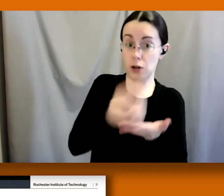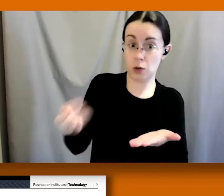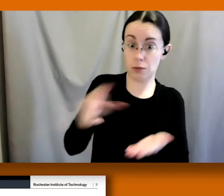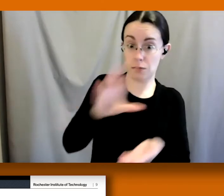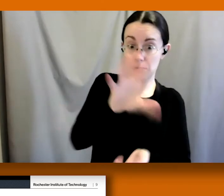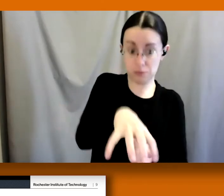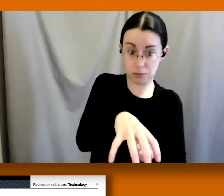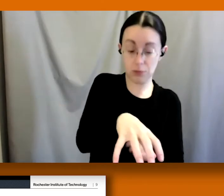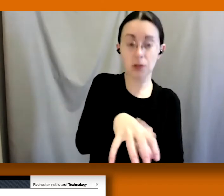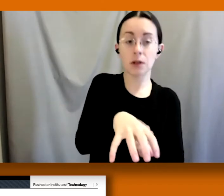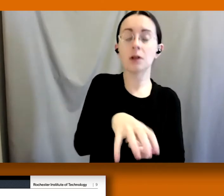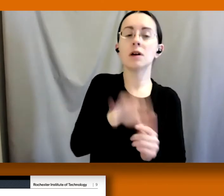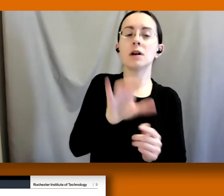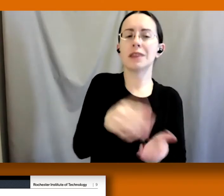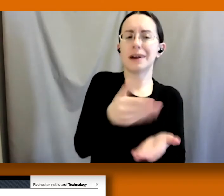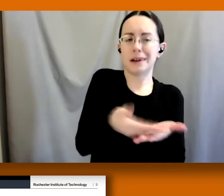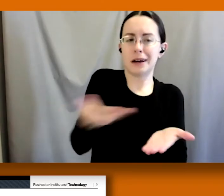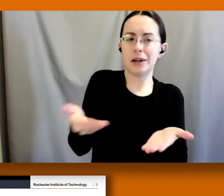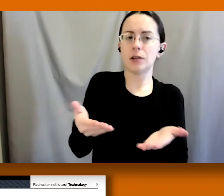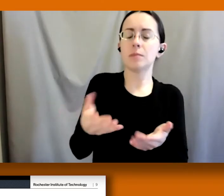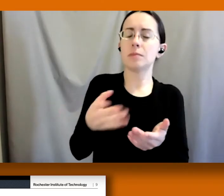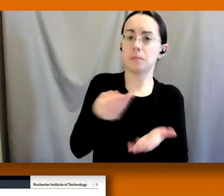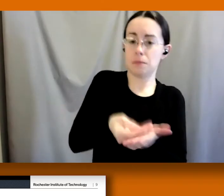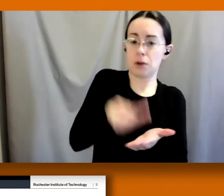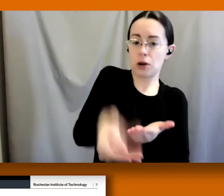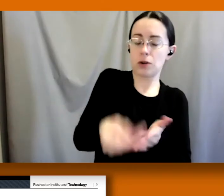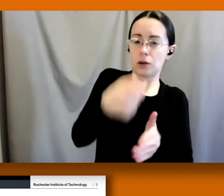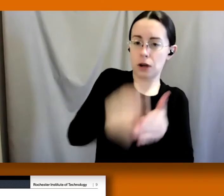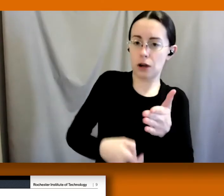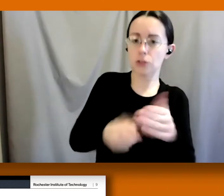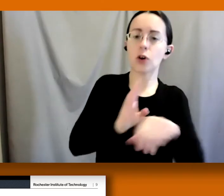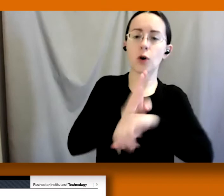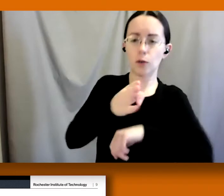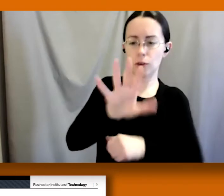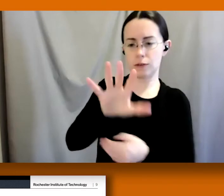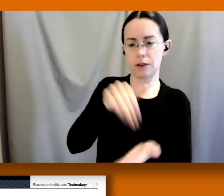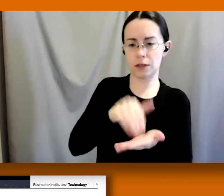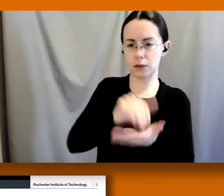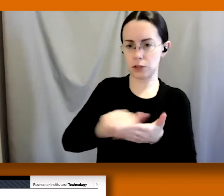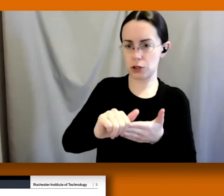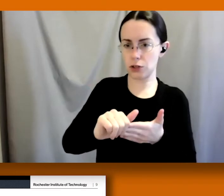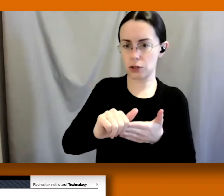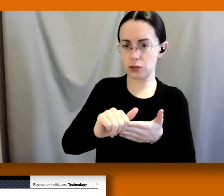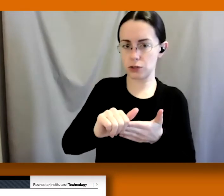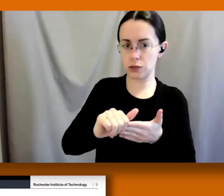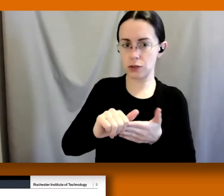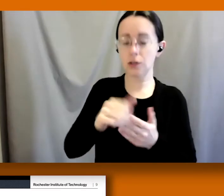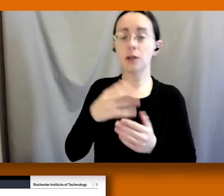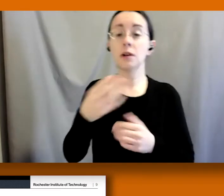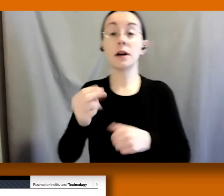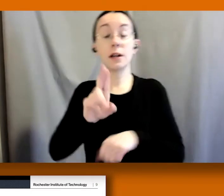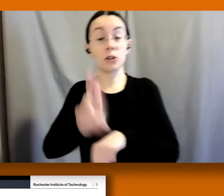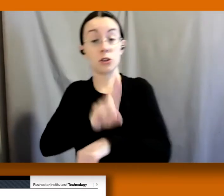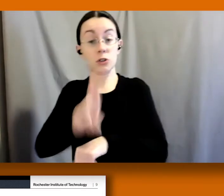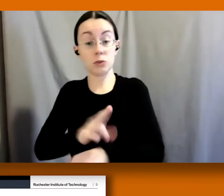greater than $5,000 and a useful life greater than one year.